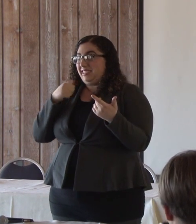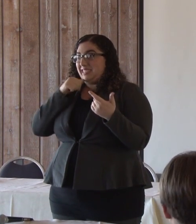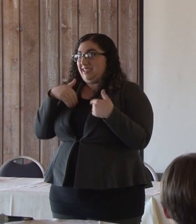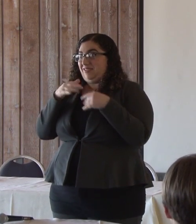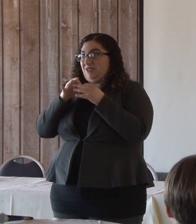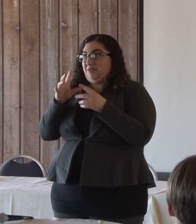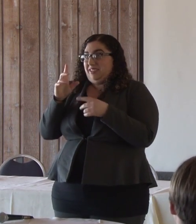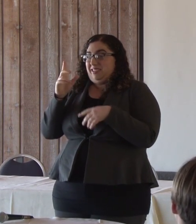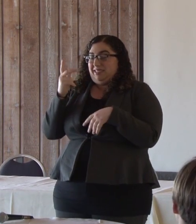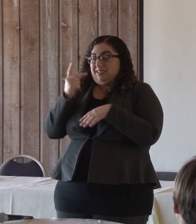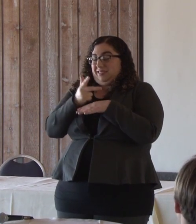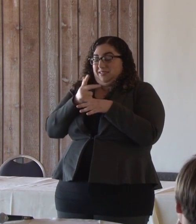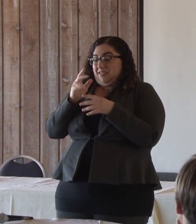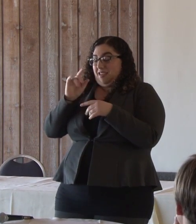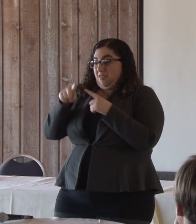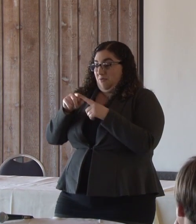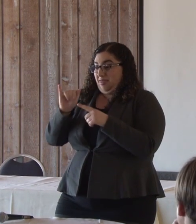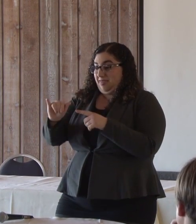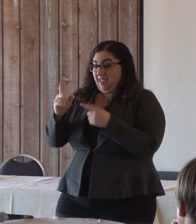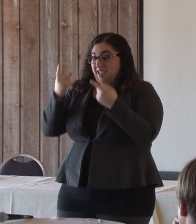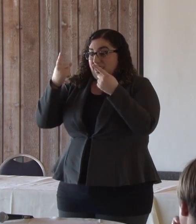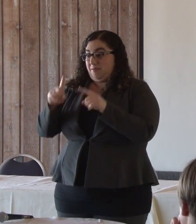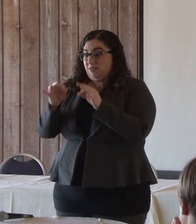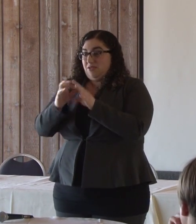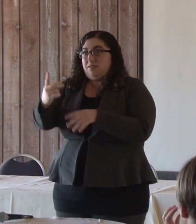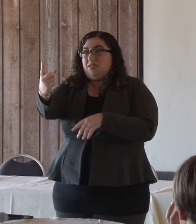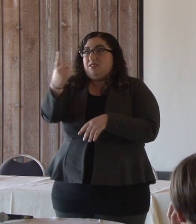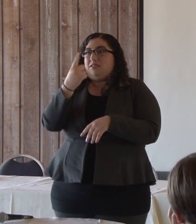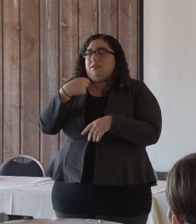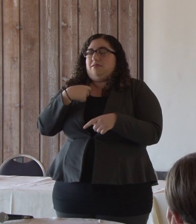Can you imagine that I did not have a sign language interpreter for three entire